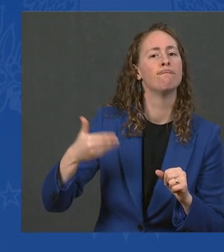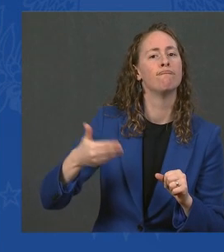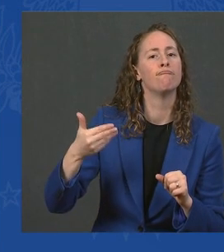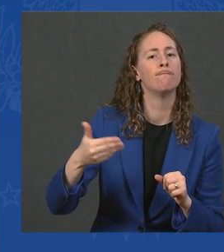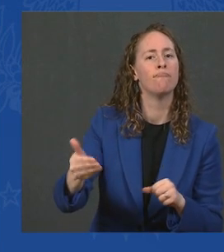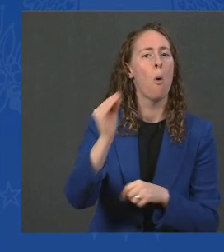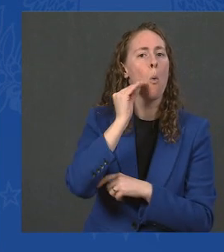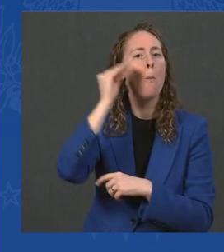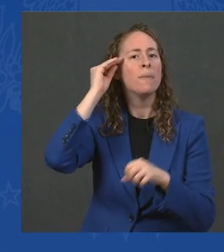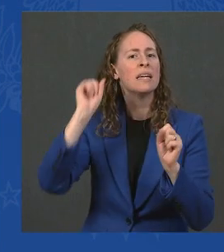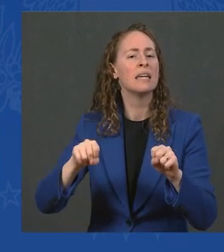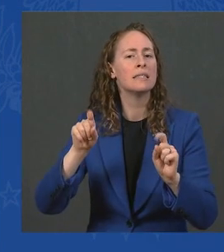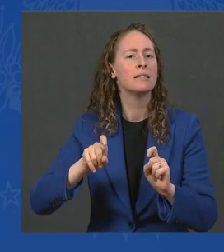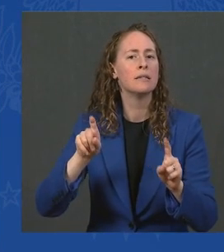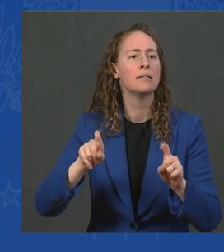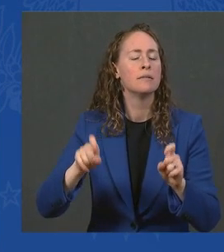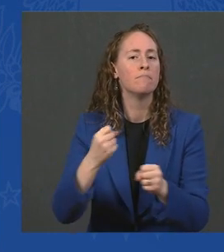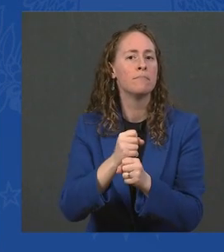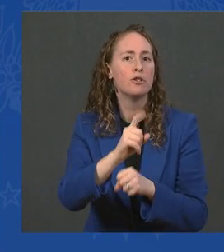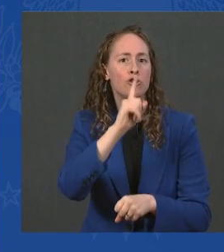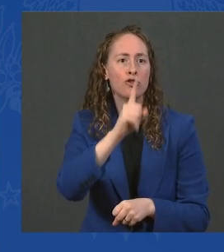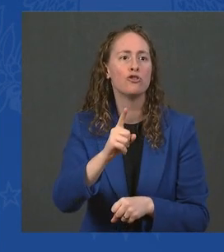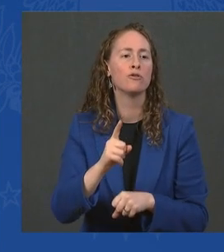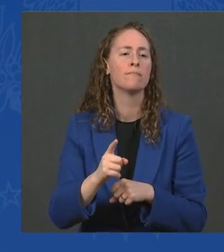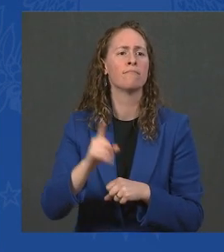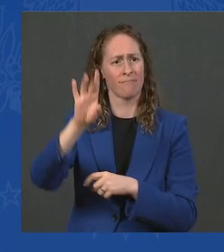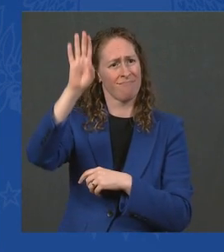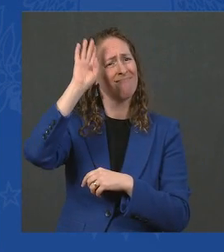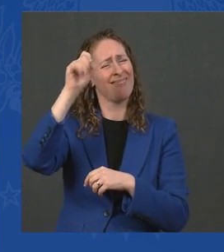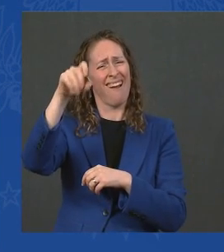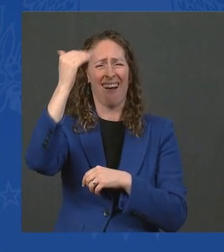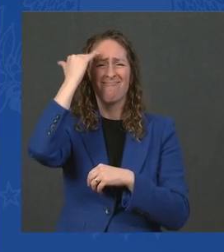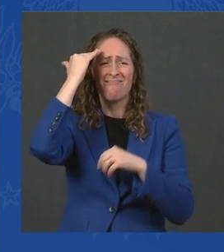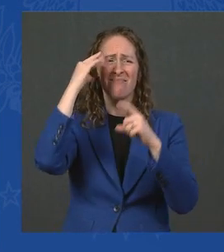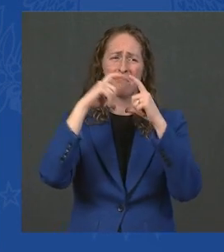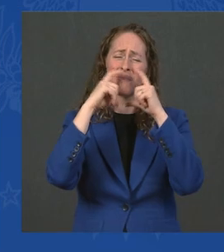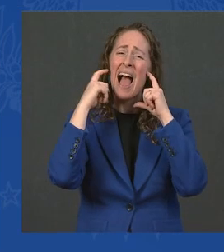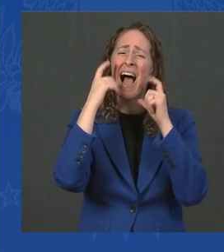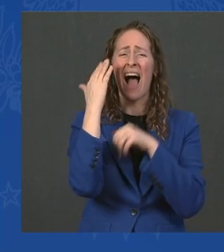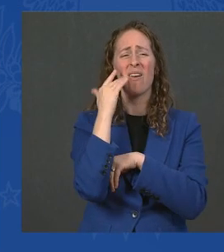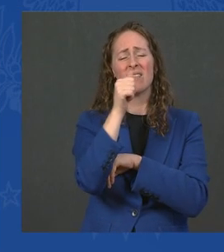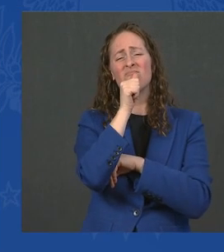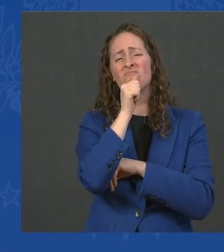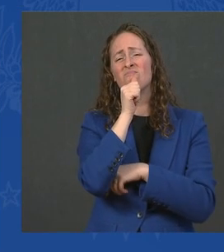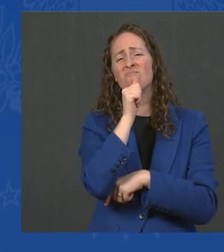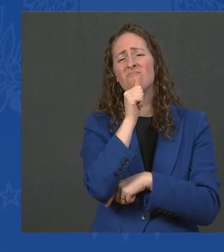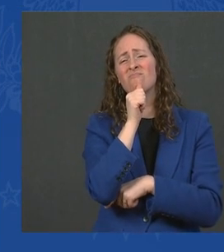And on masking: We know masks work. They are uncomfortable sometimes, and they get tired of wearing them. I understand. I really do.